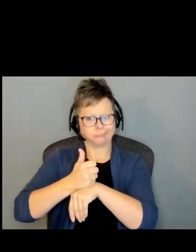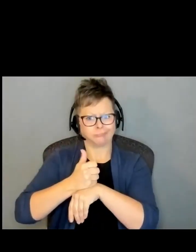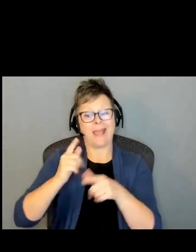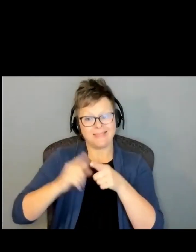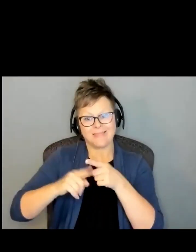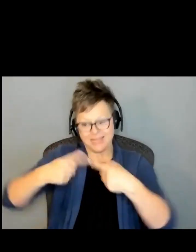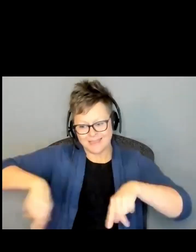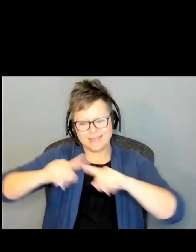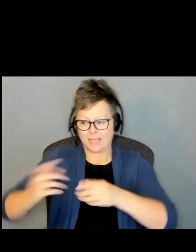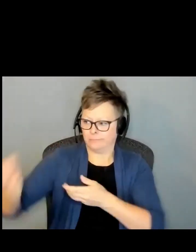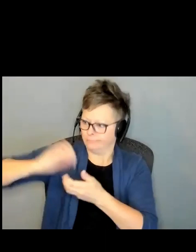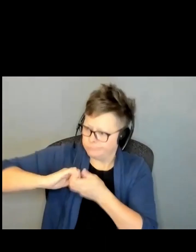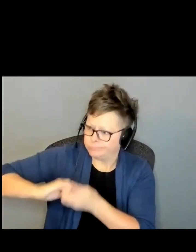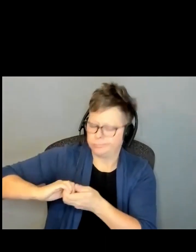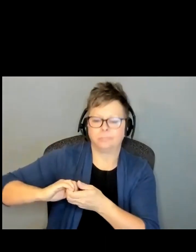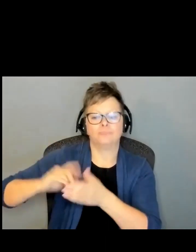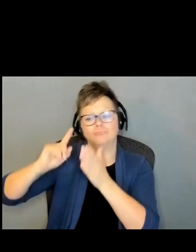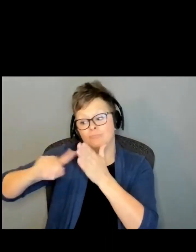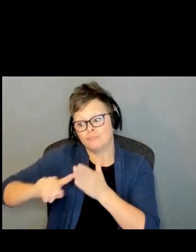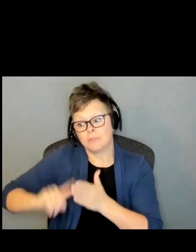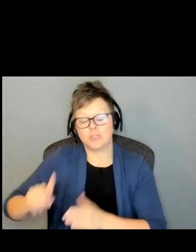a research question for further study.